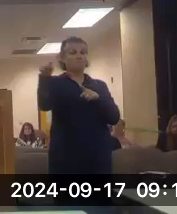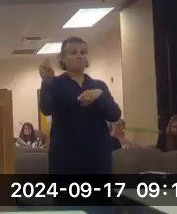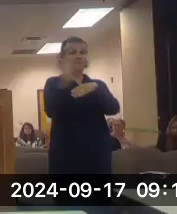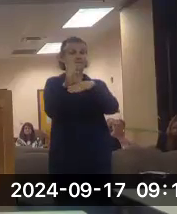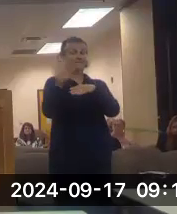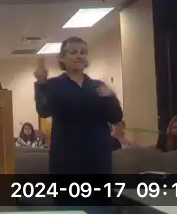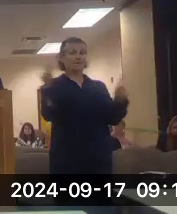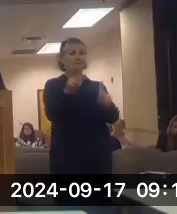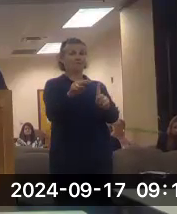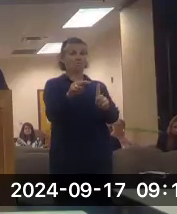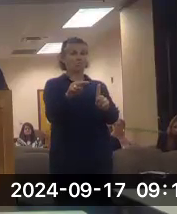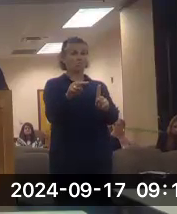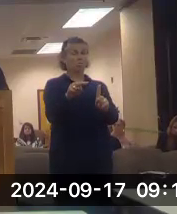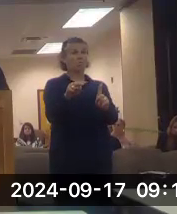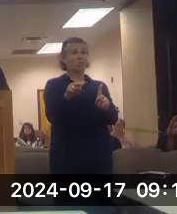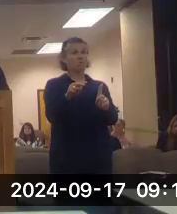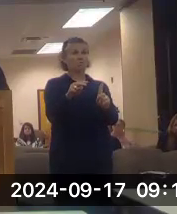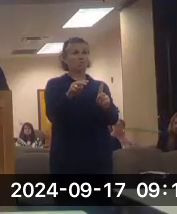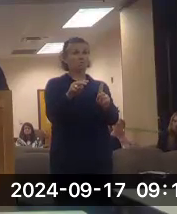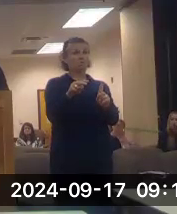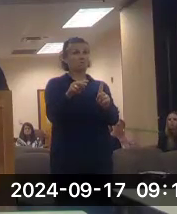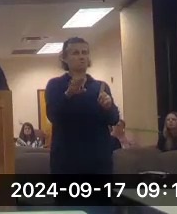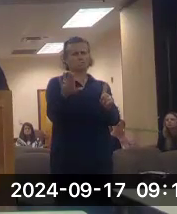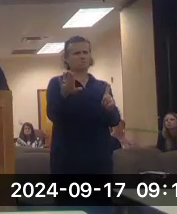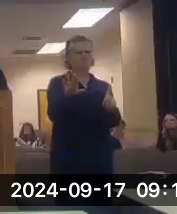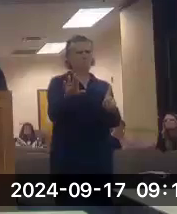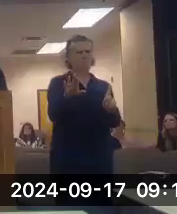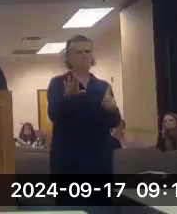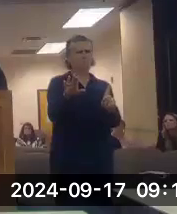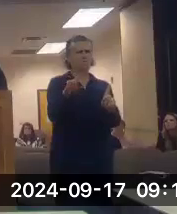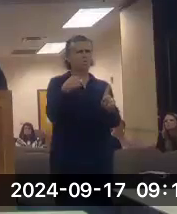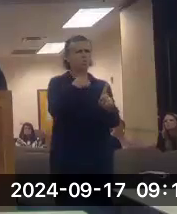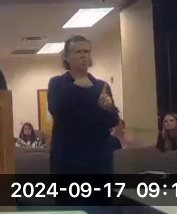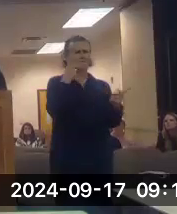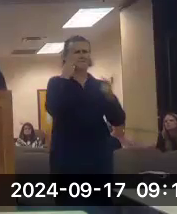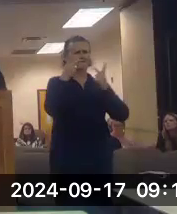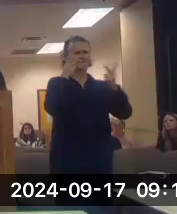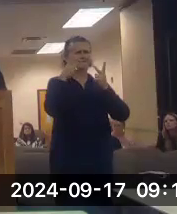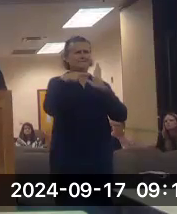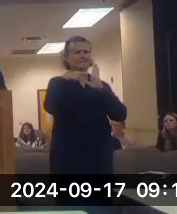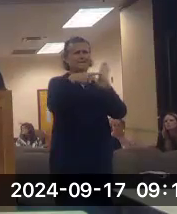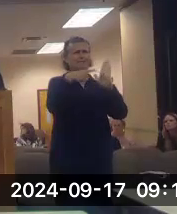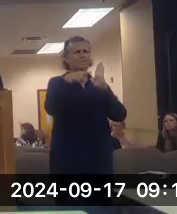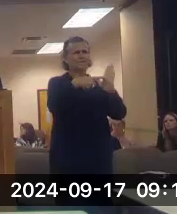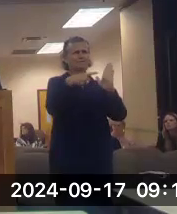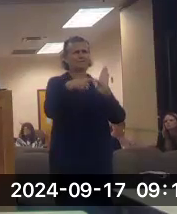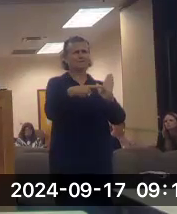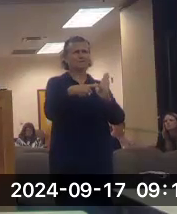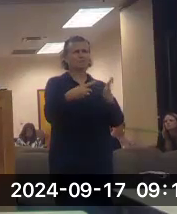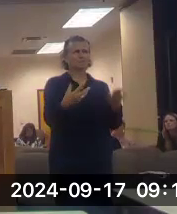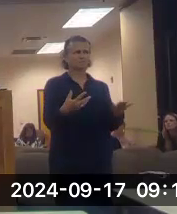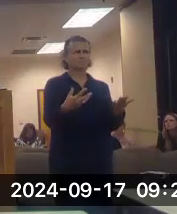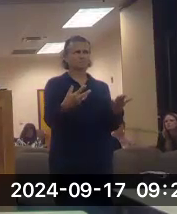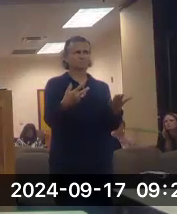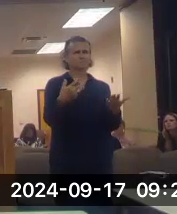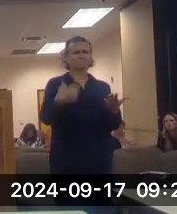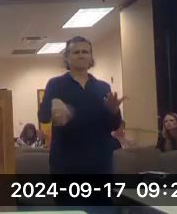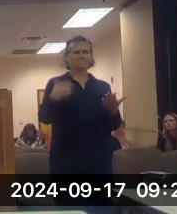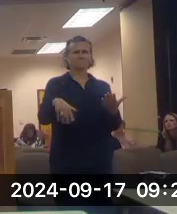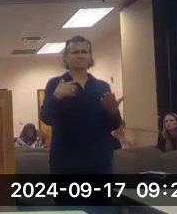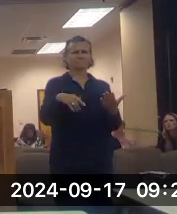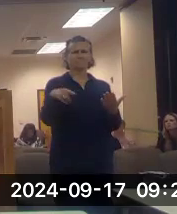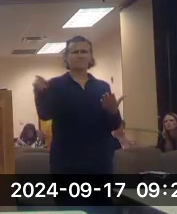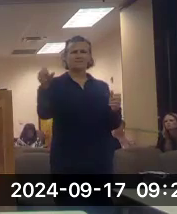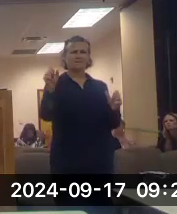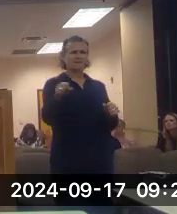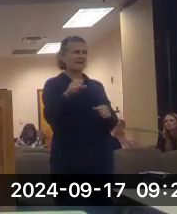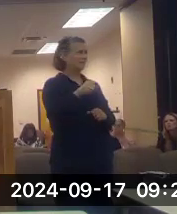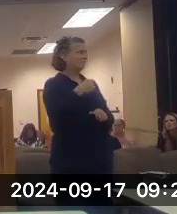Reginald Parson: that that are. There are examples throughout the State of Maine where there is a reasonable hardship that is foreseen within 30 days.